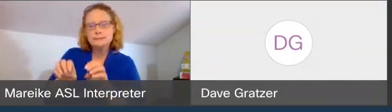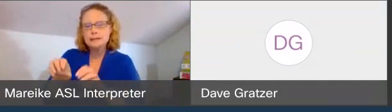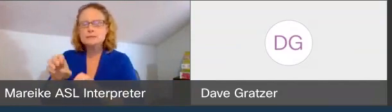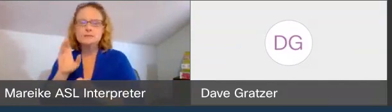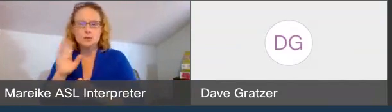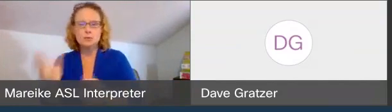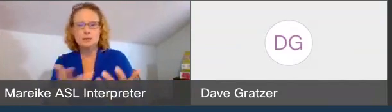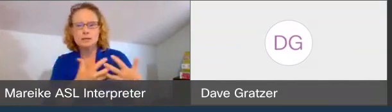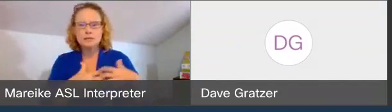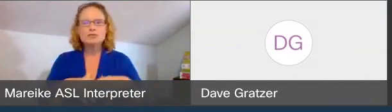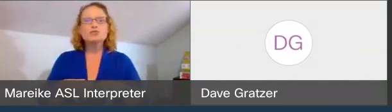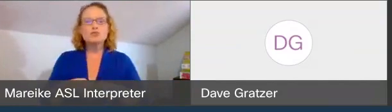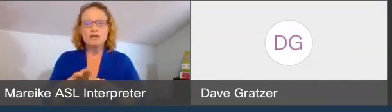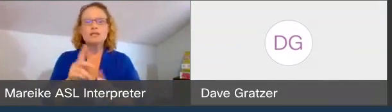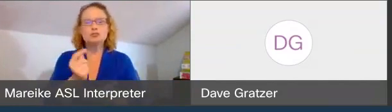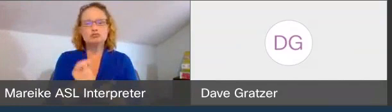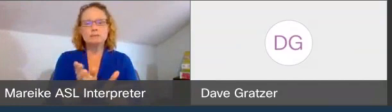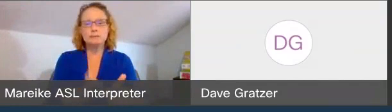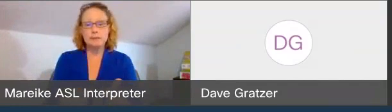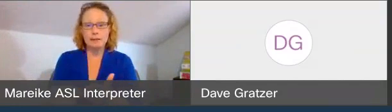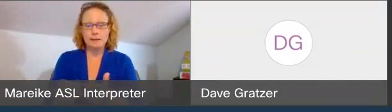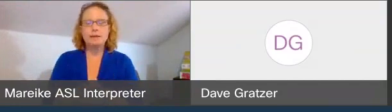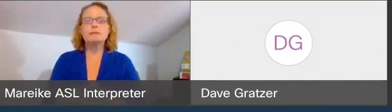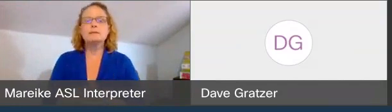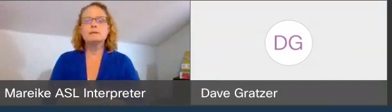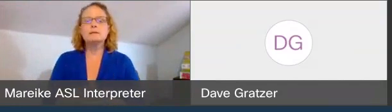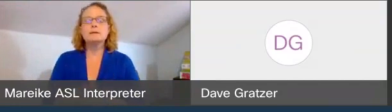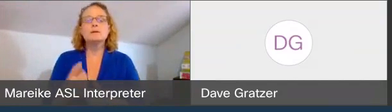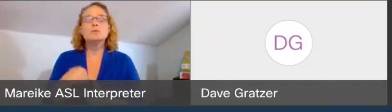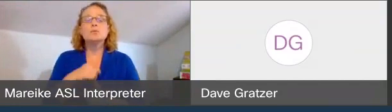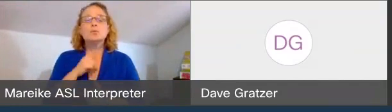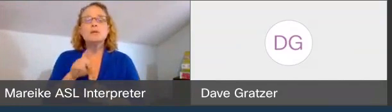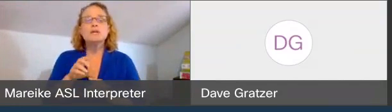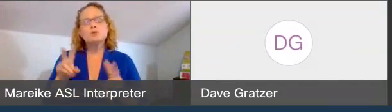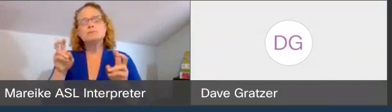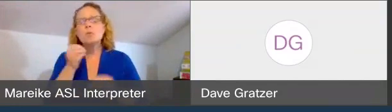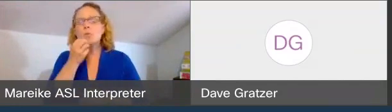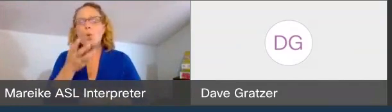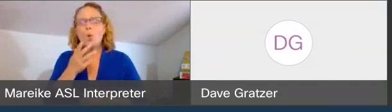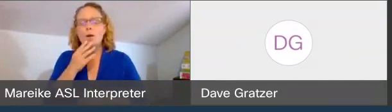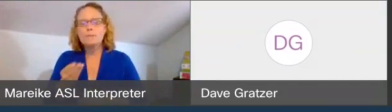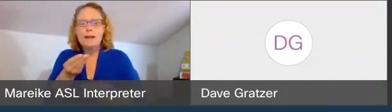into our treatment plans. We do warm handoffs with our legal providers. So we often get clients who